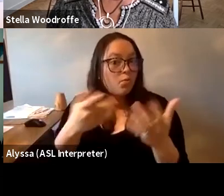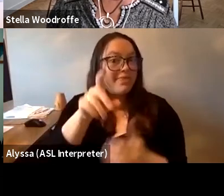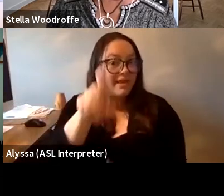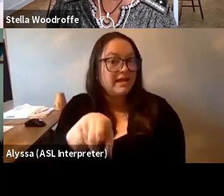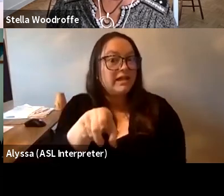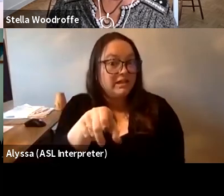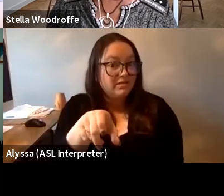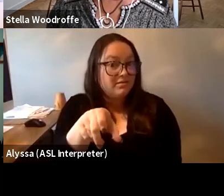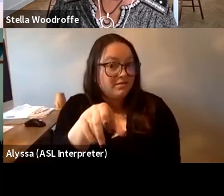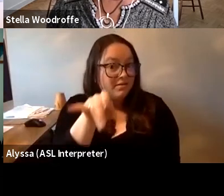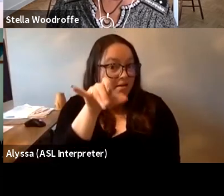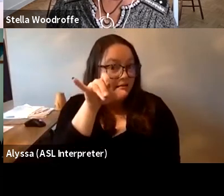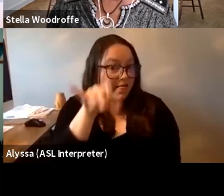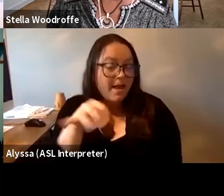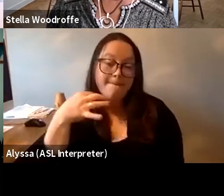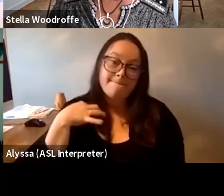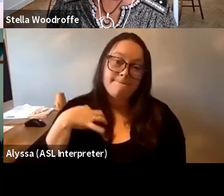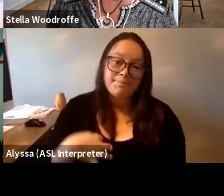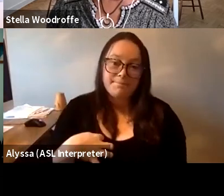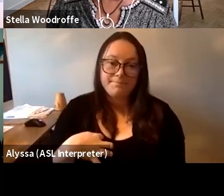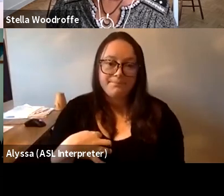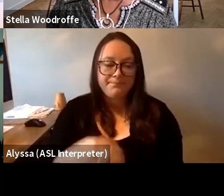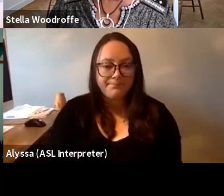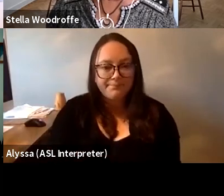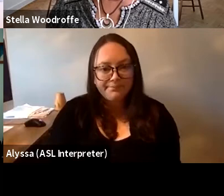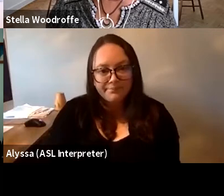that, you know, puts in a whole whole sense of training. I mean,